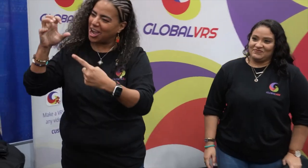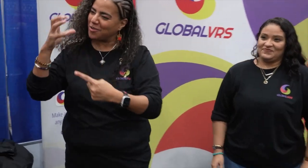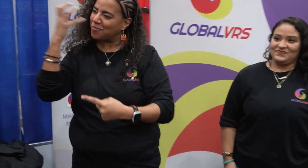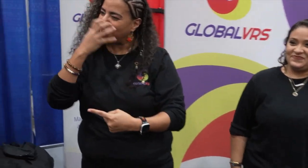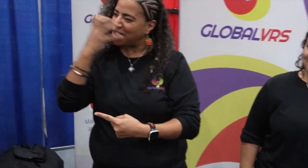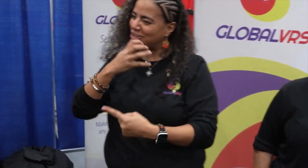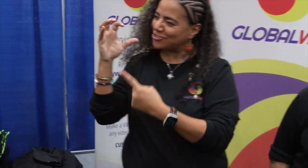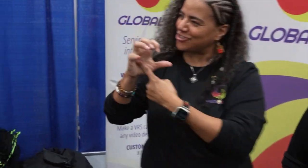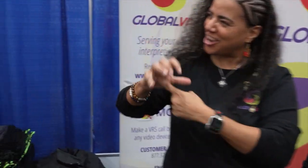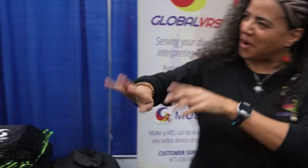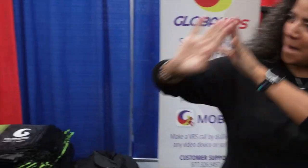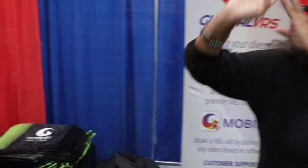You won! Wow, champ!